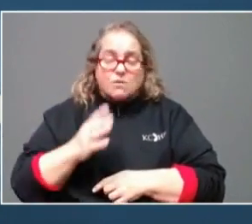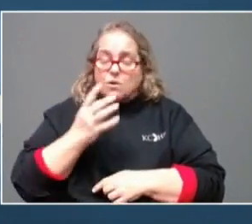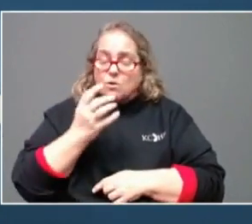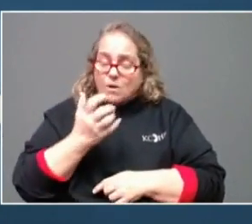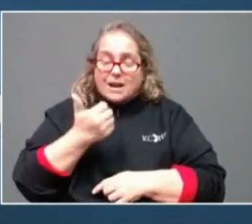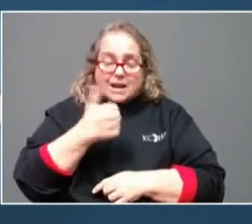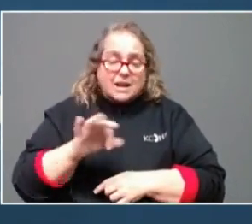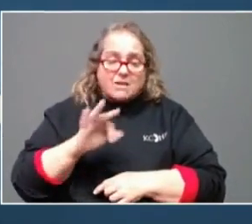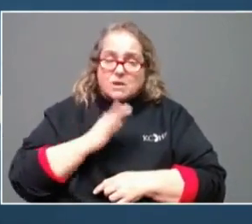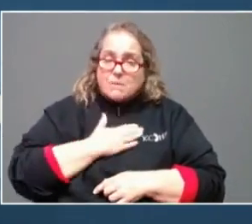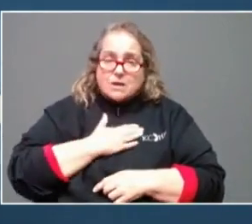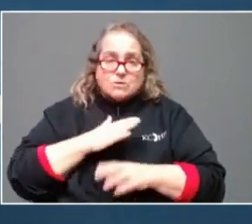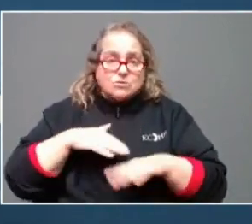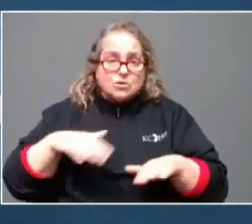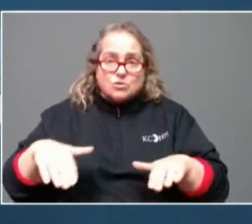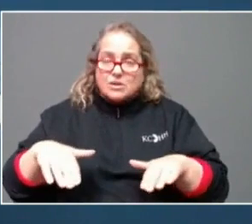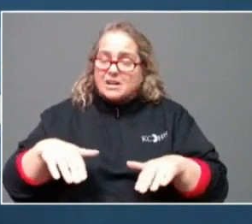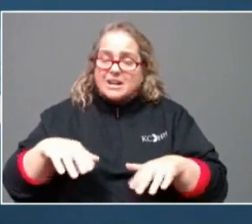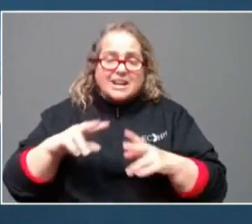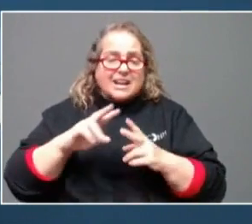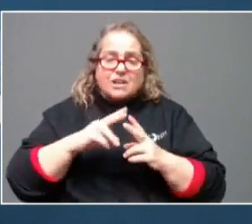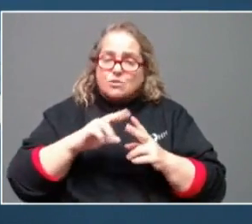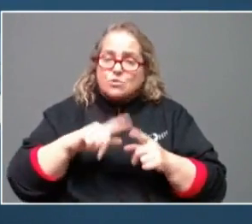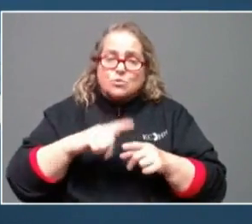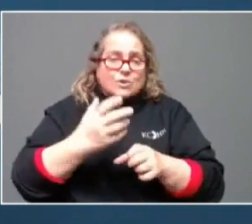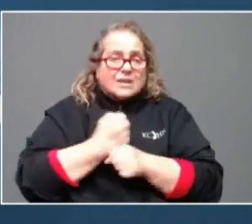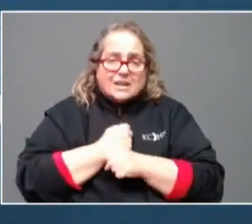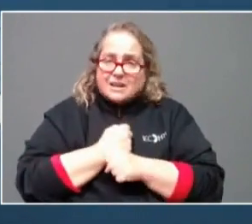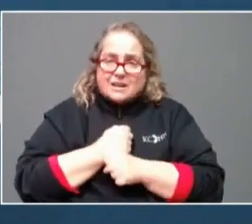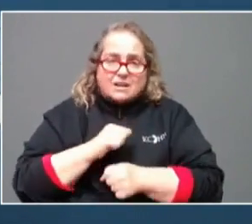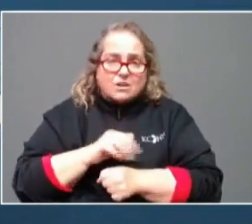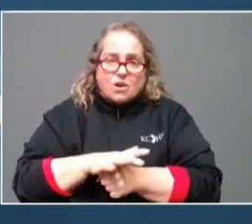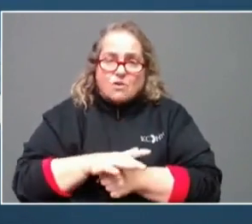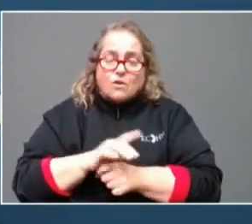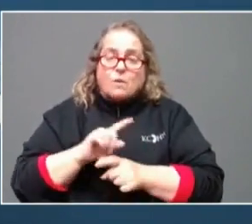either of my kids to get Covid, but I got them vaccinated to ensure that they